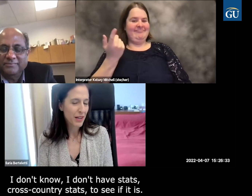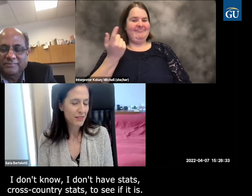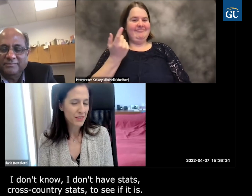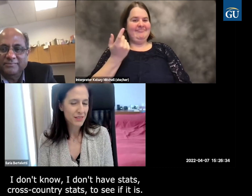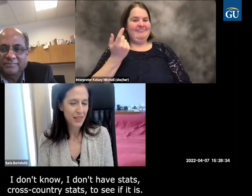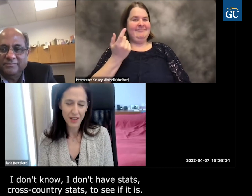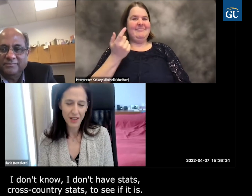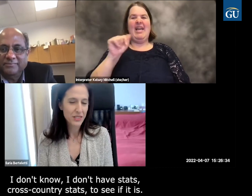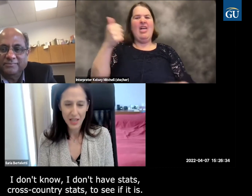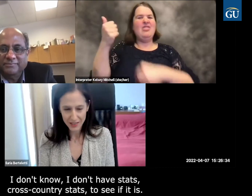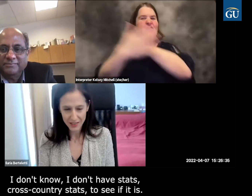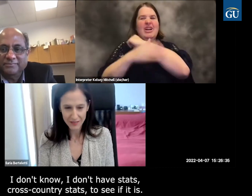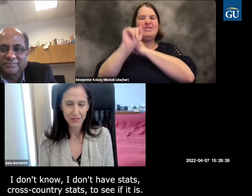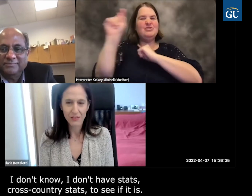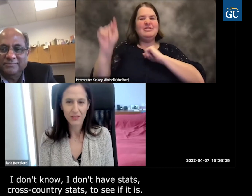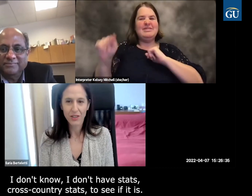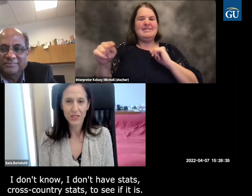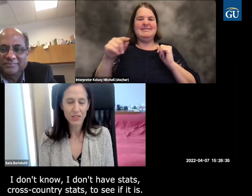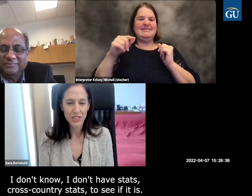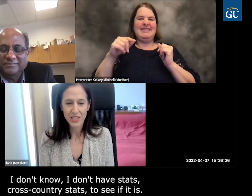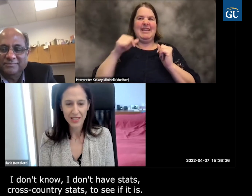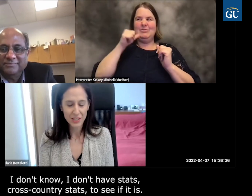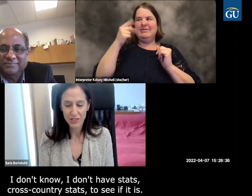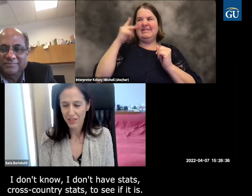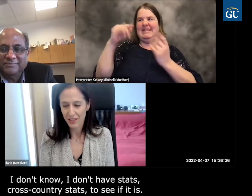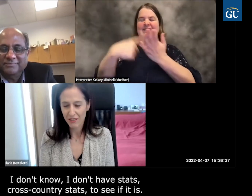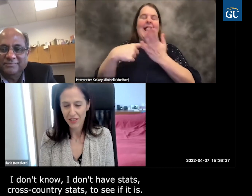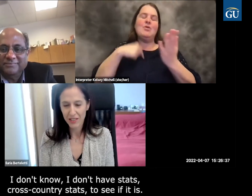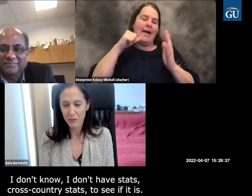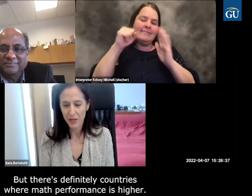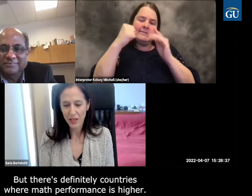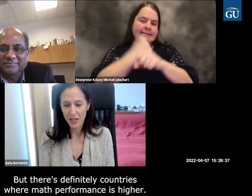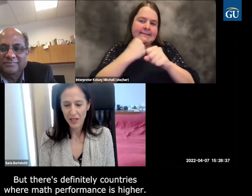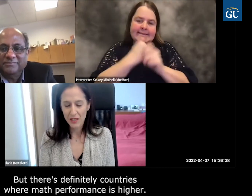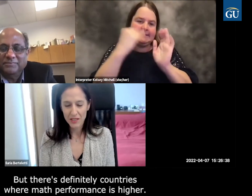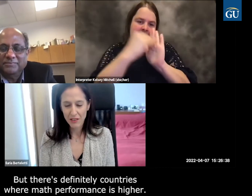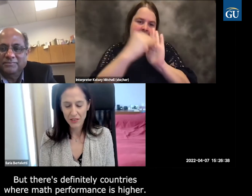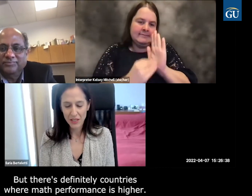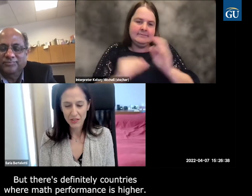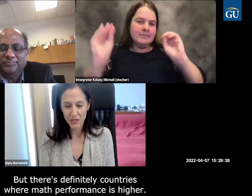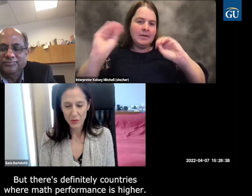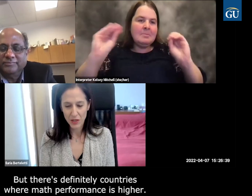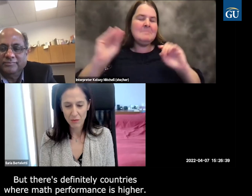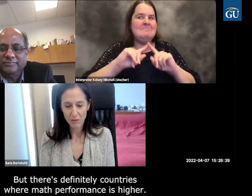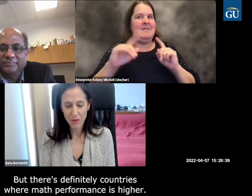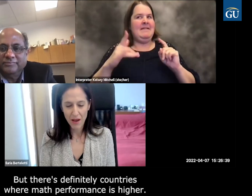haven't i don't have stats across country stats to see if it is but